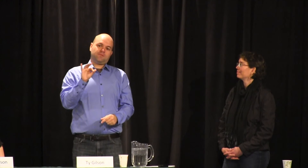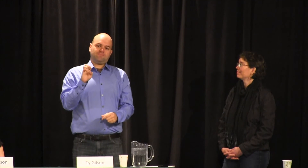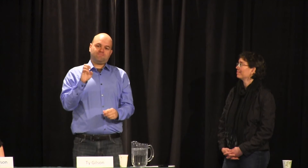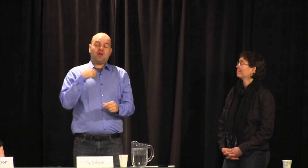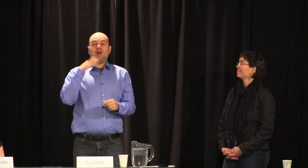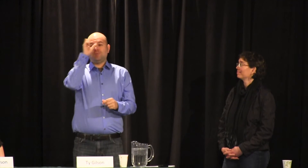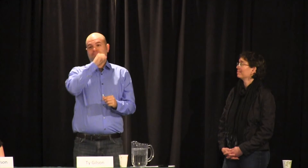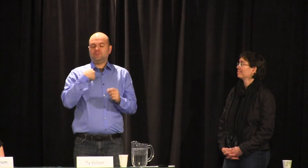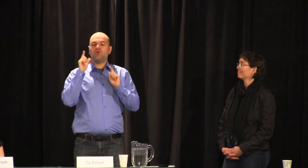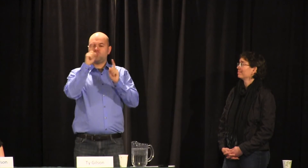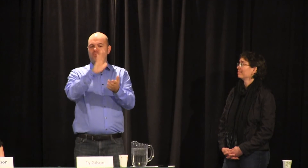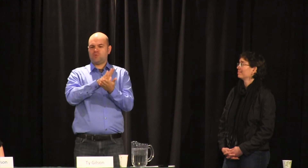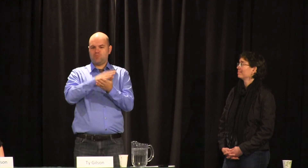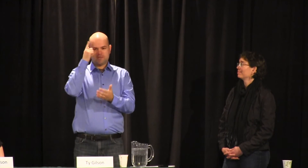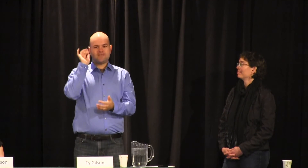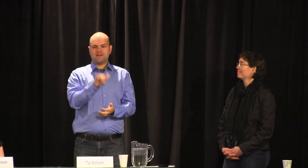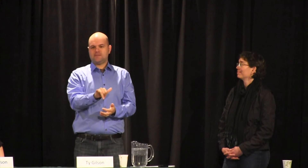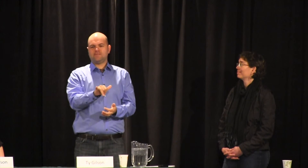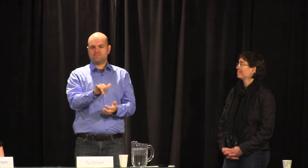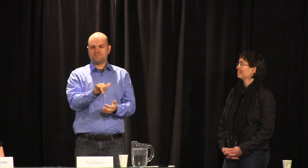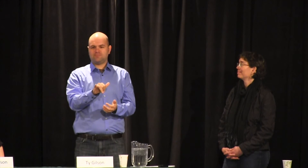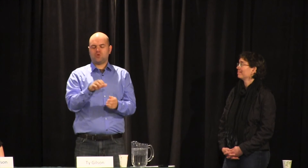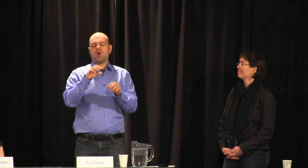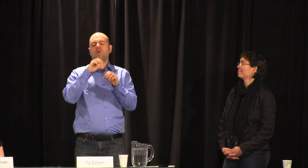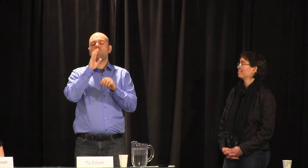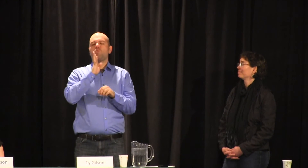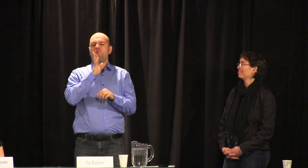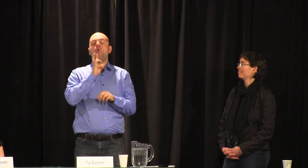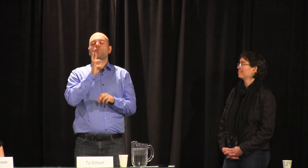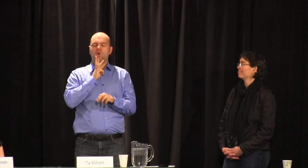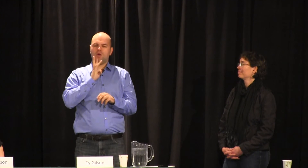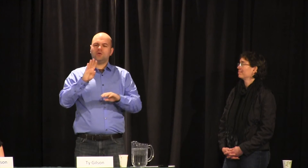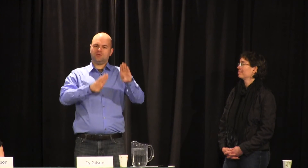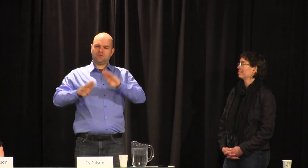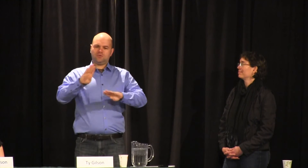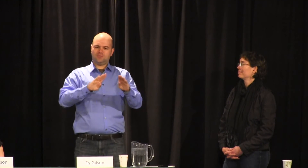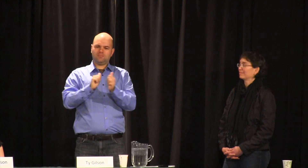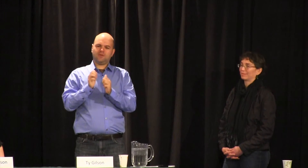as a career in fish and wild life. And so that's when I decided to go to school in --